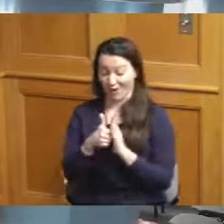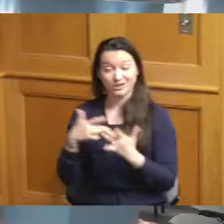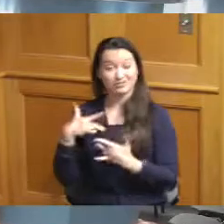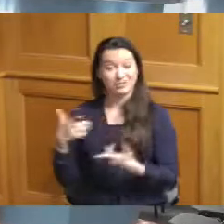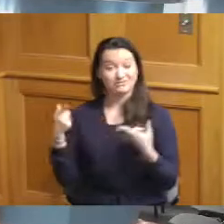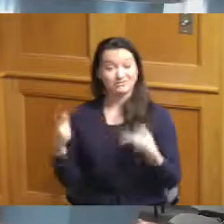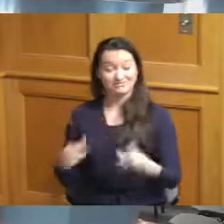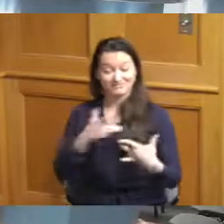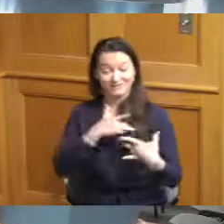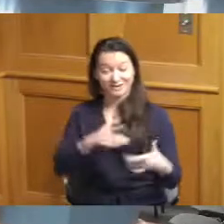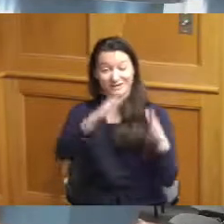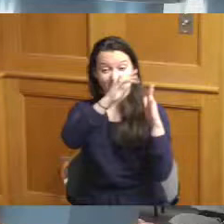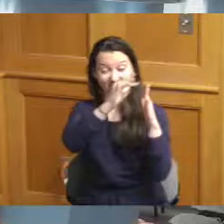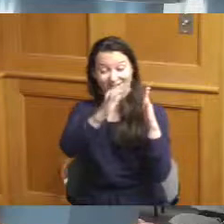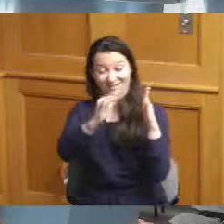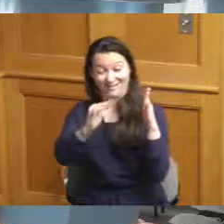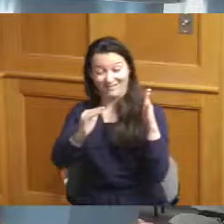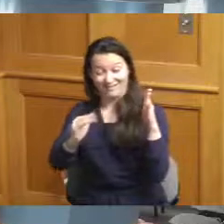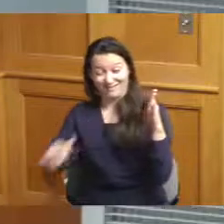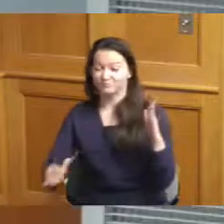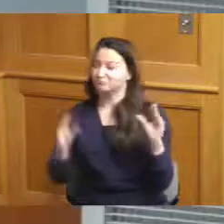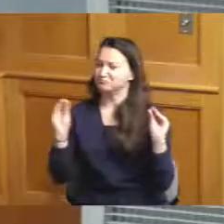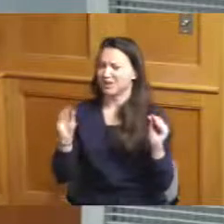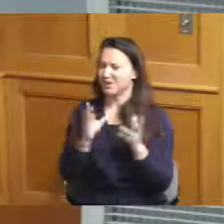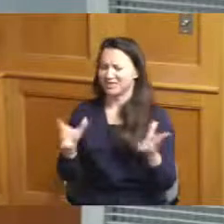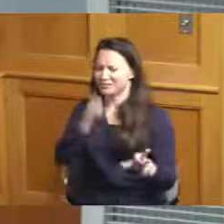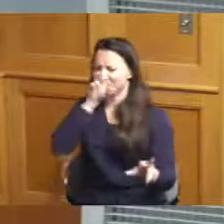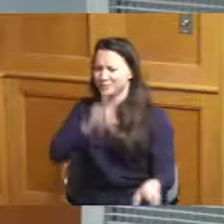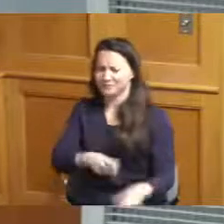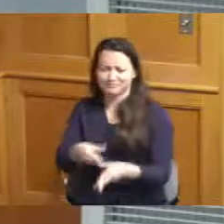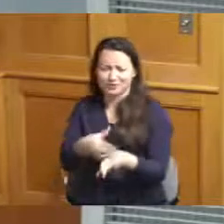in the right direction and therefore I don't have a bunch to report on since we last met